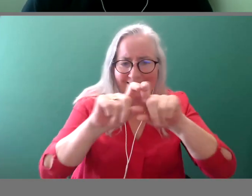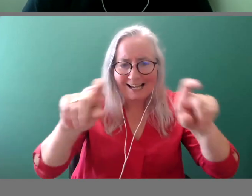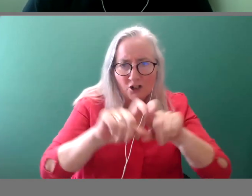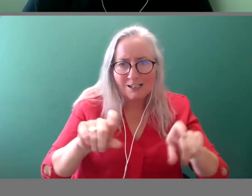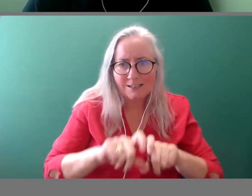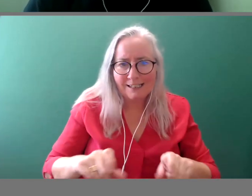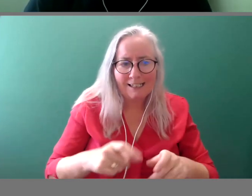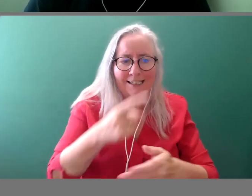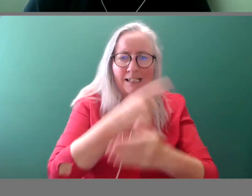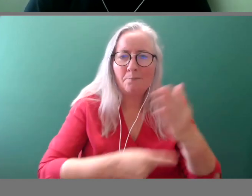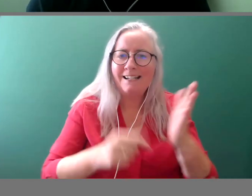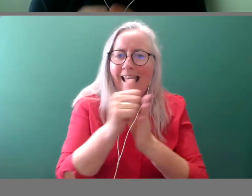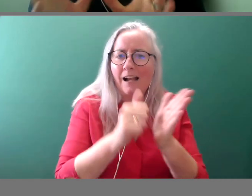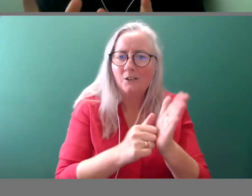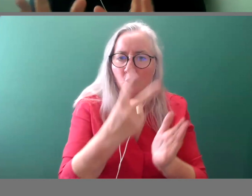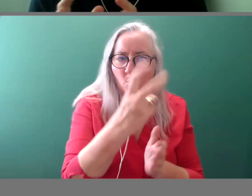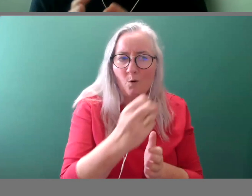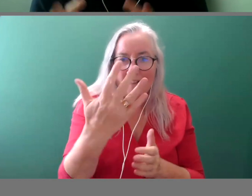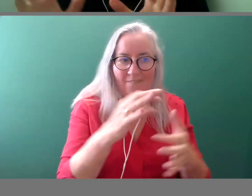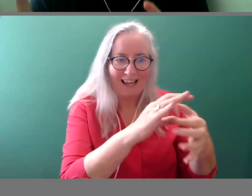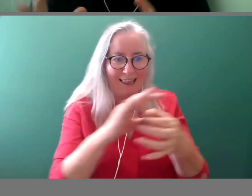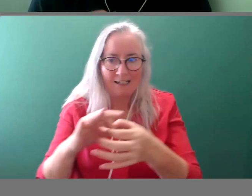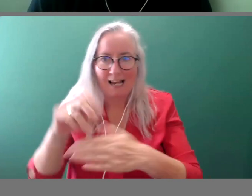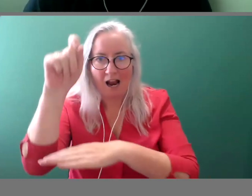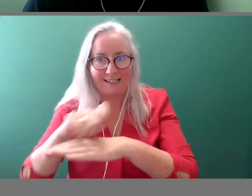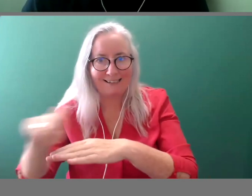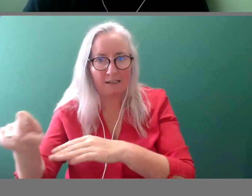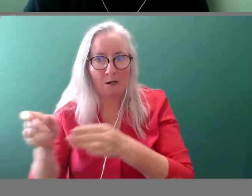2005, relevant to architectural practice, really important. And we're going to spend a bit of time